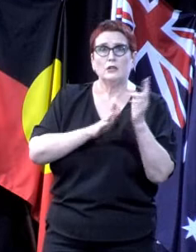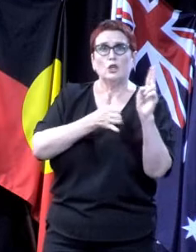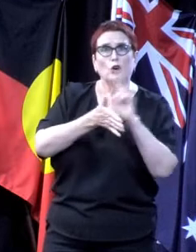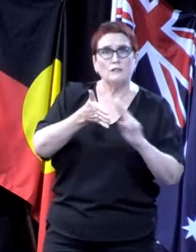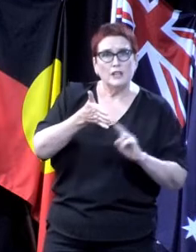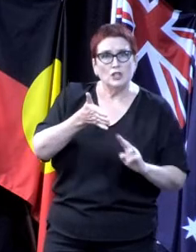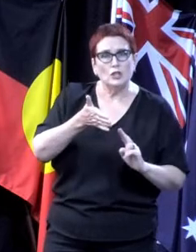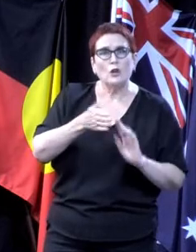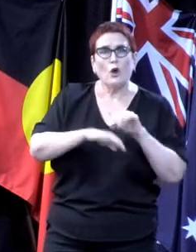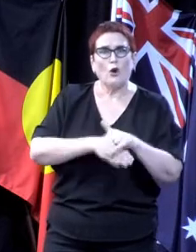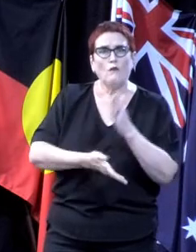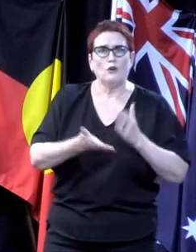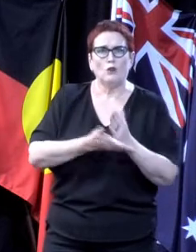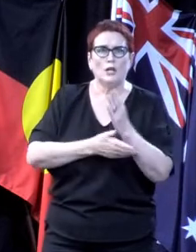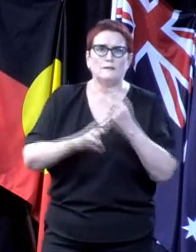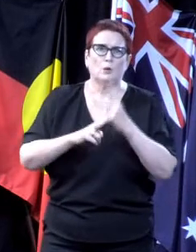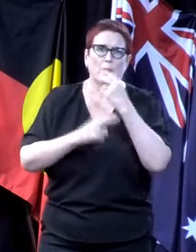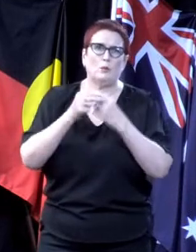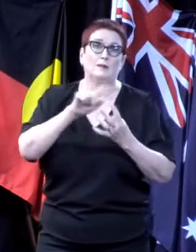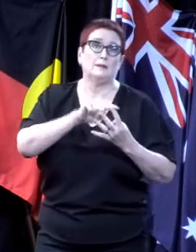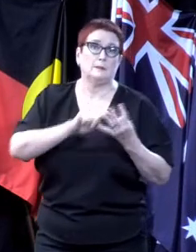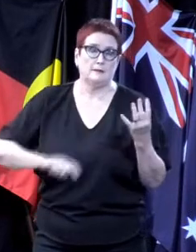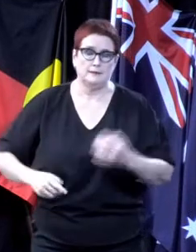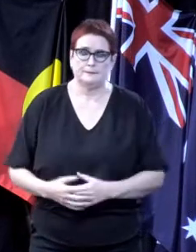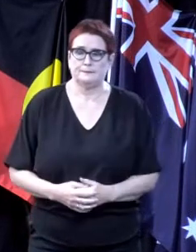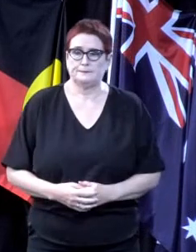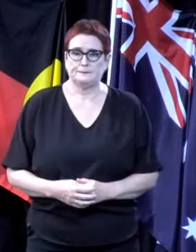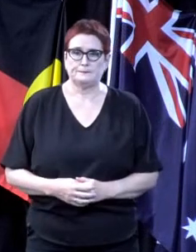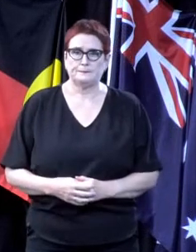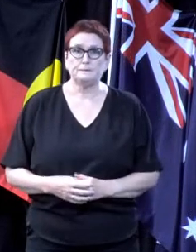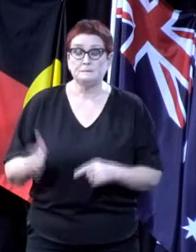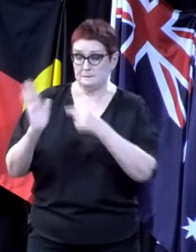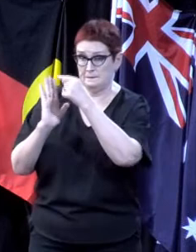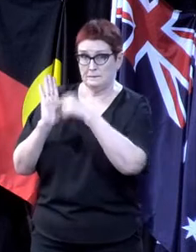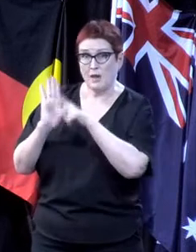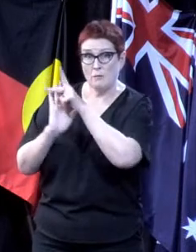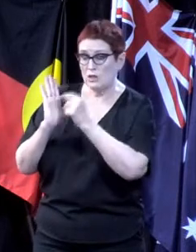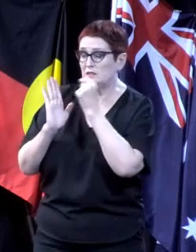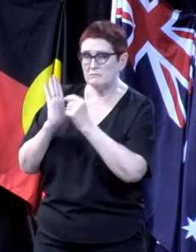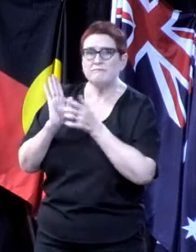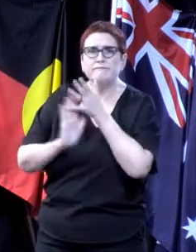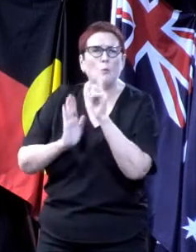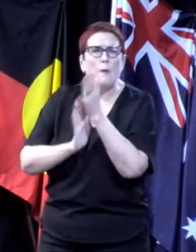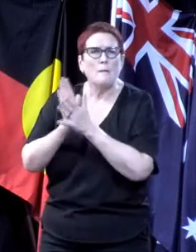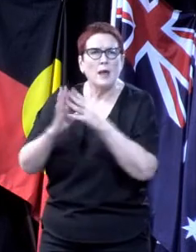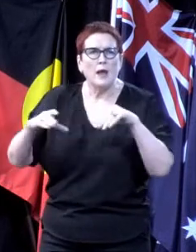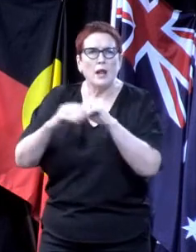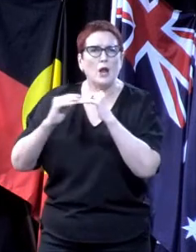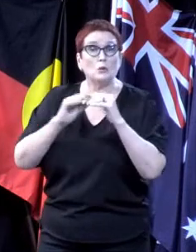with Disability and clearly identifies what inclusive education is and what is not.